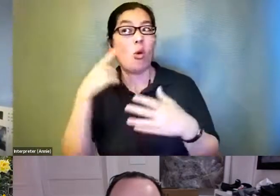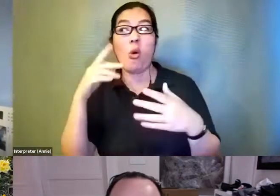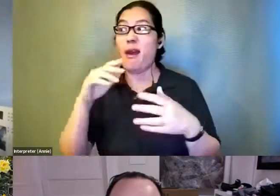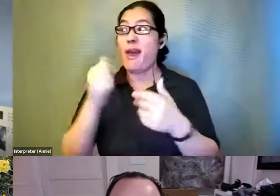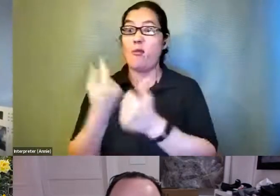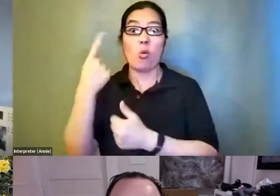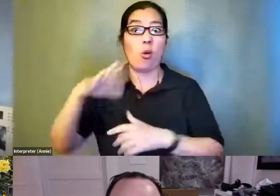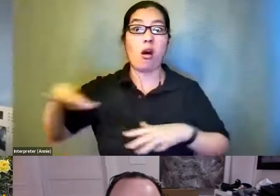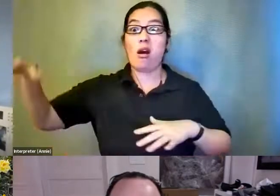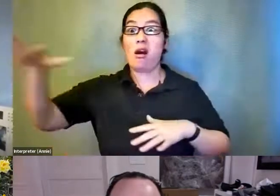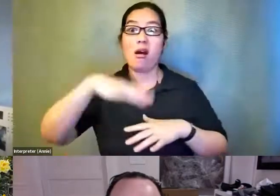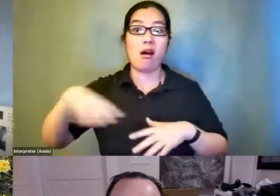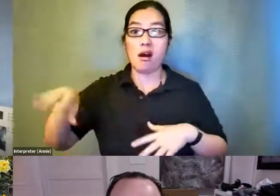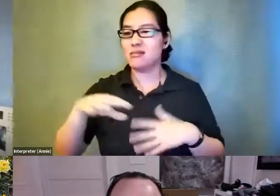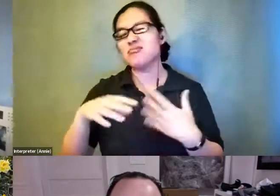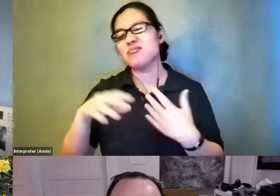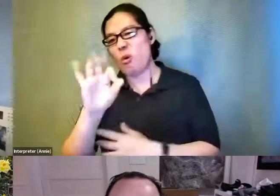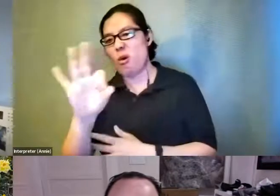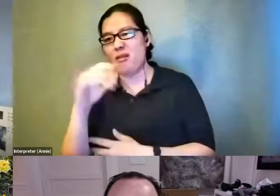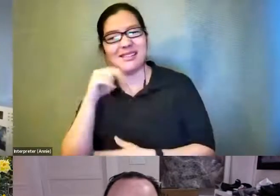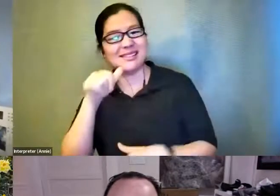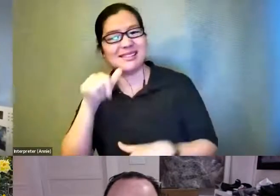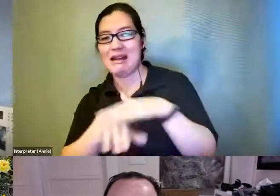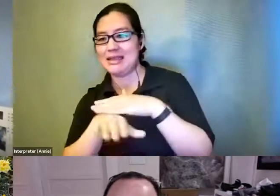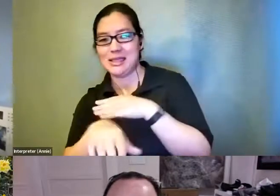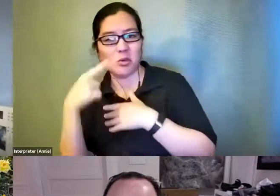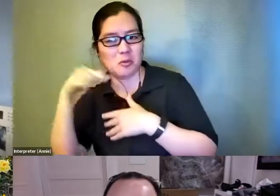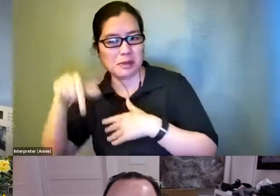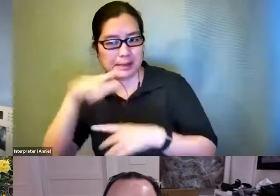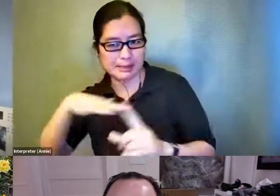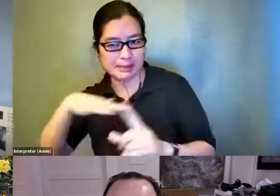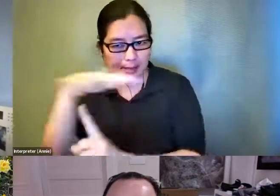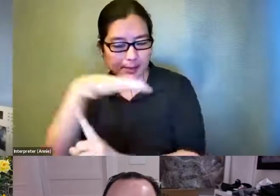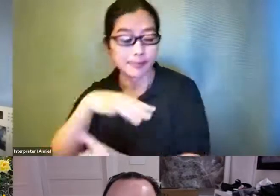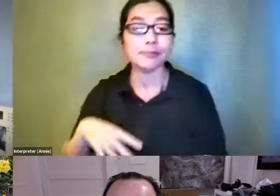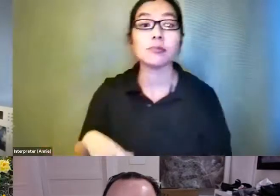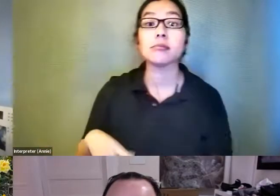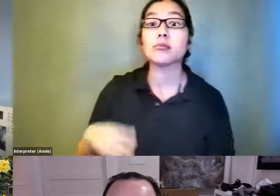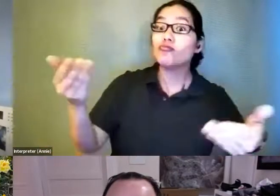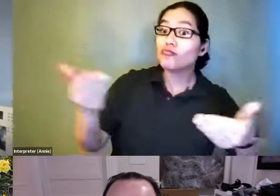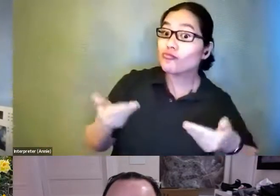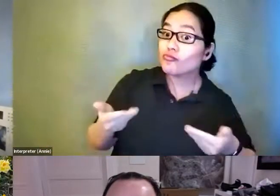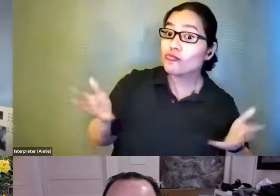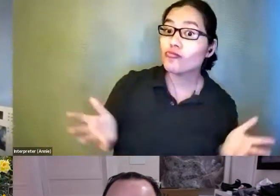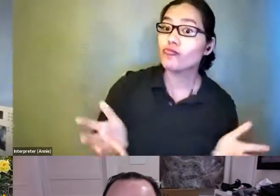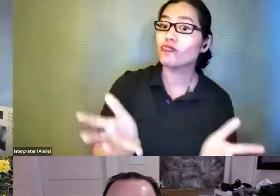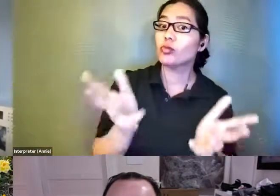that accessible of a space. However, we invite you to use the